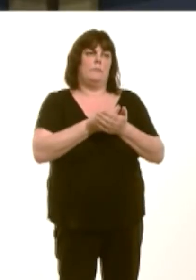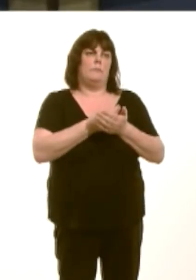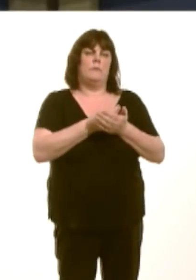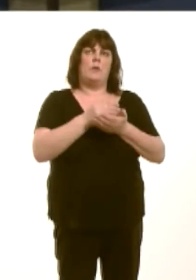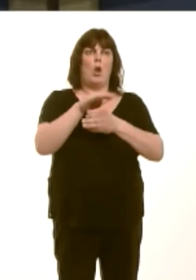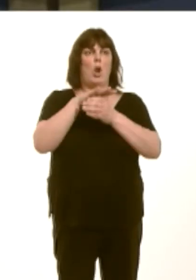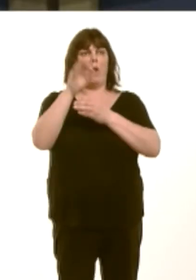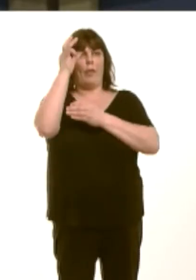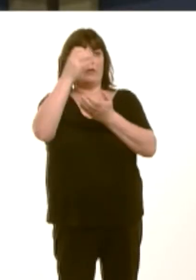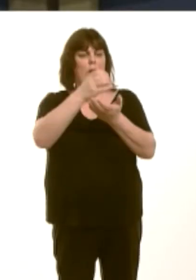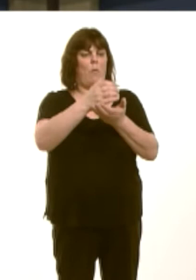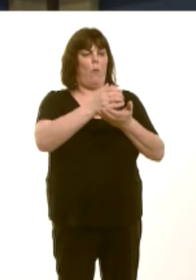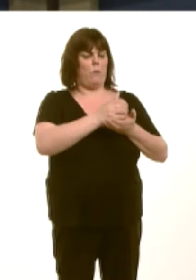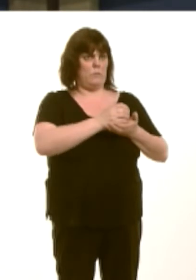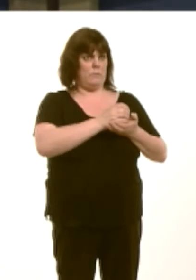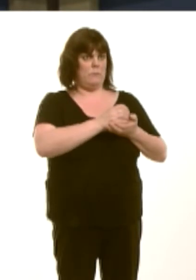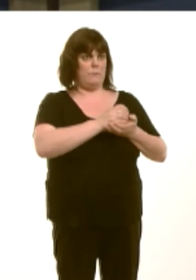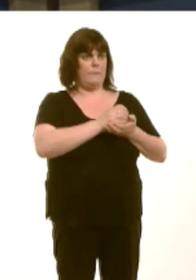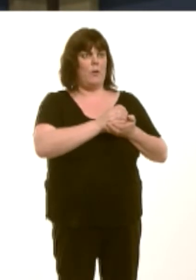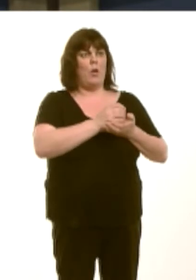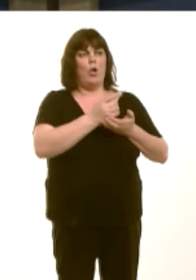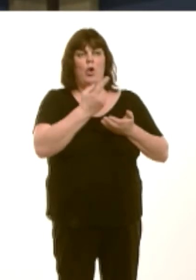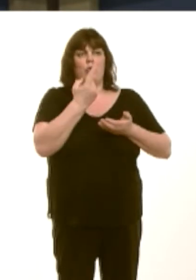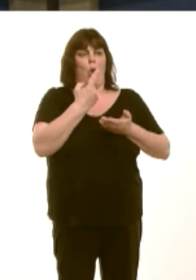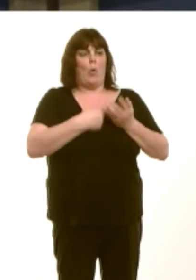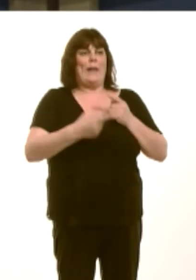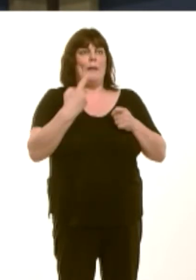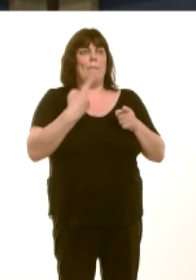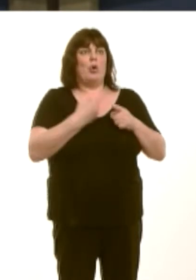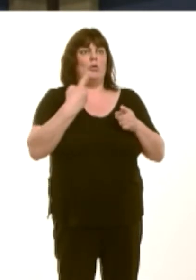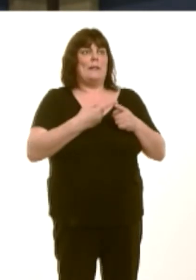are supposed to be used in emergency situations.